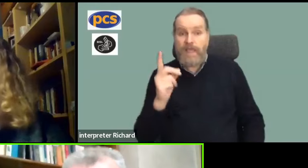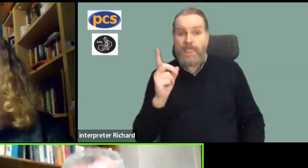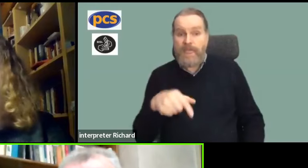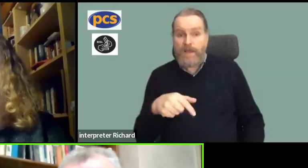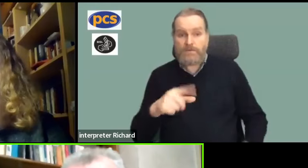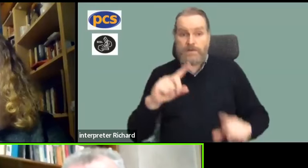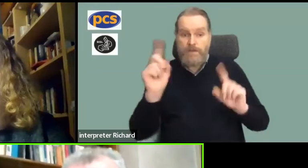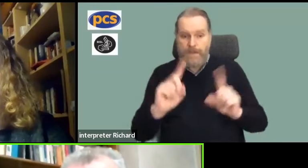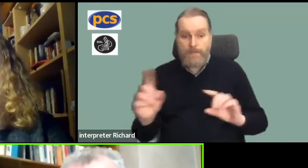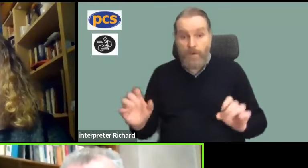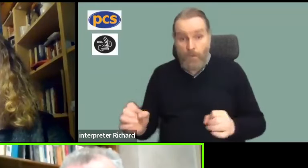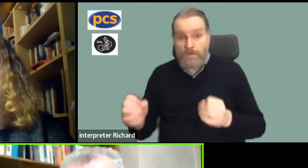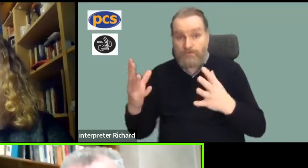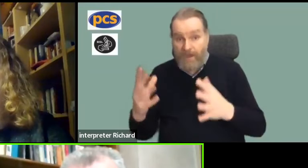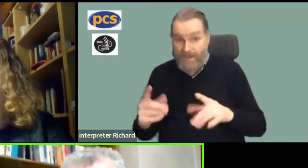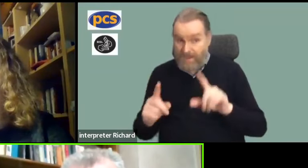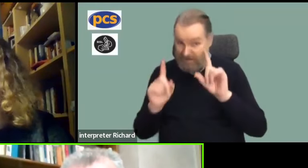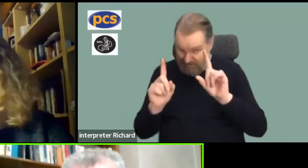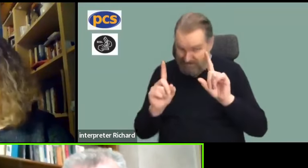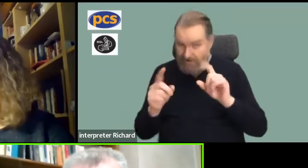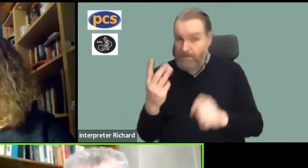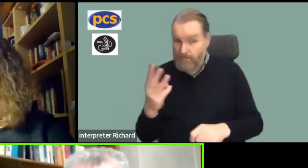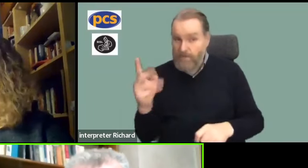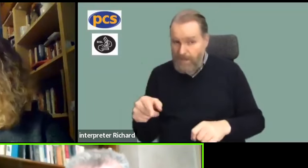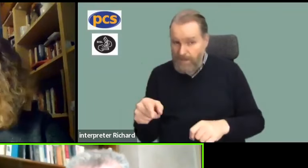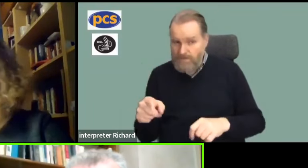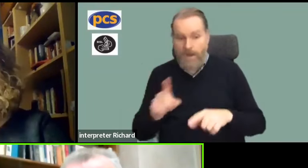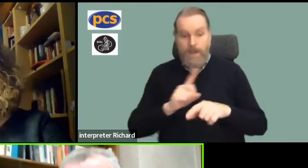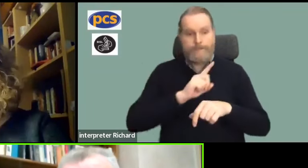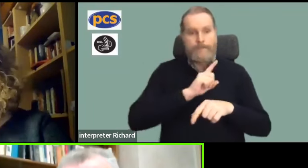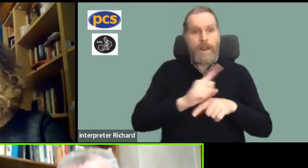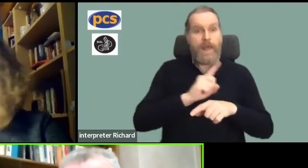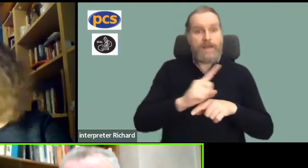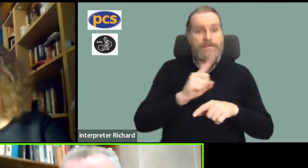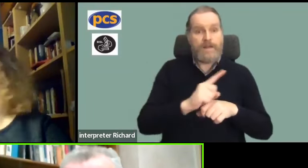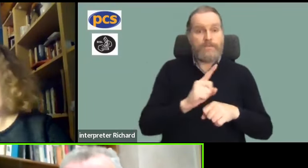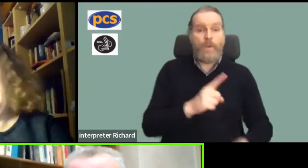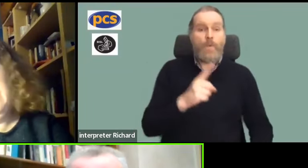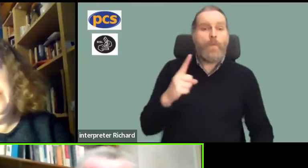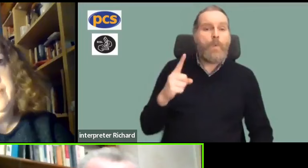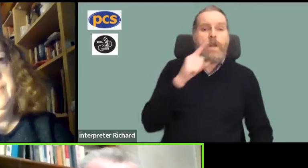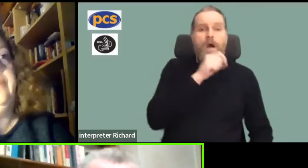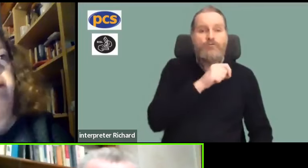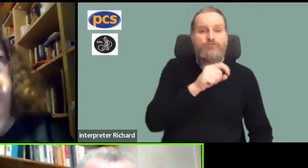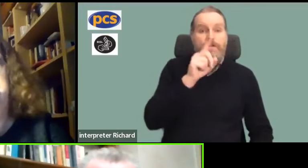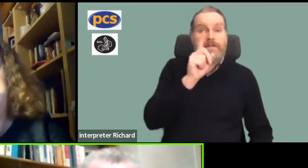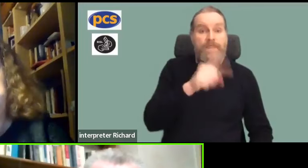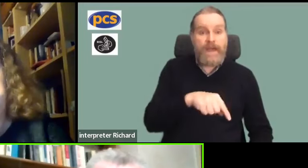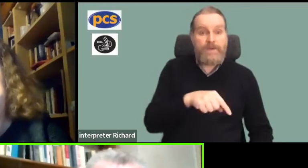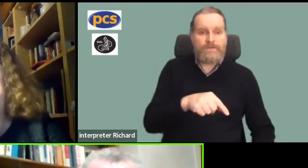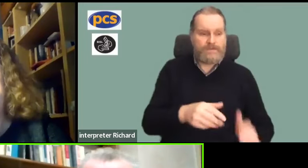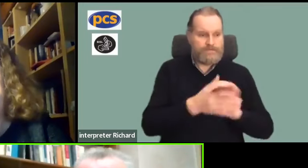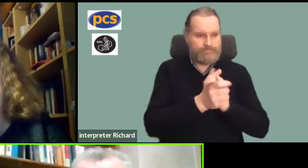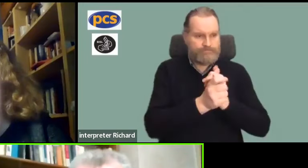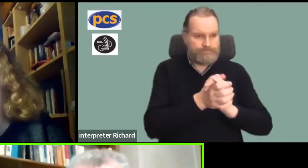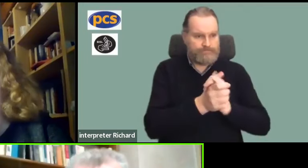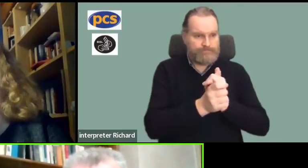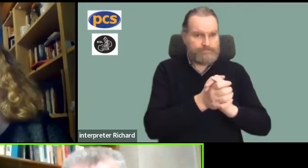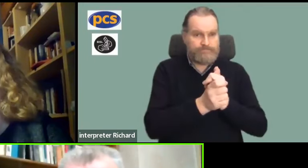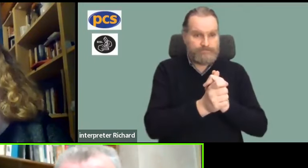or 5 departments, but But there are a 100,000 But there are a 100,000 members who are covered by the back and we have already made